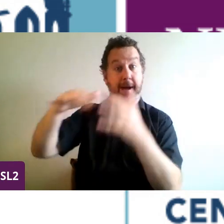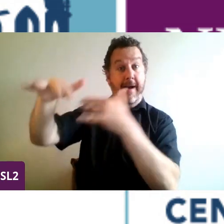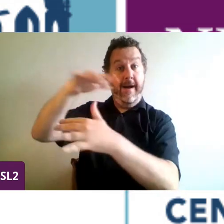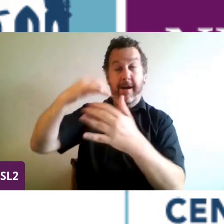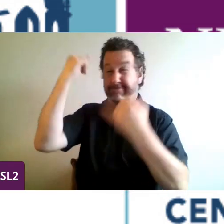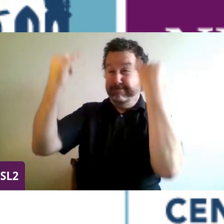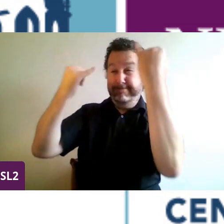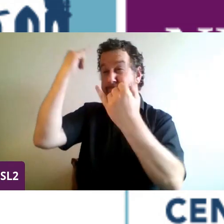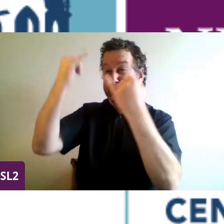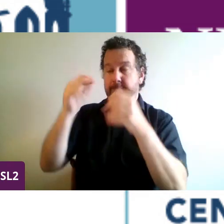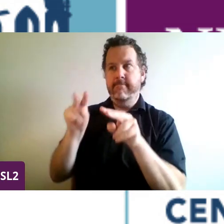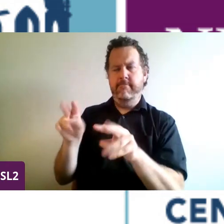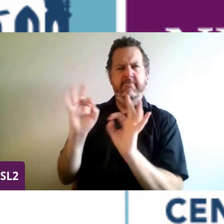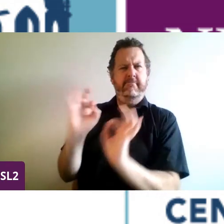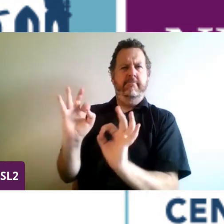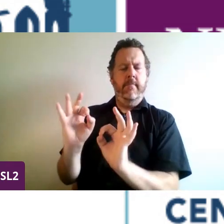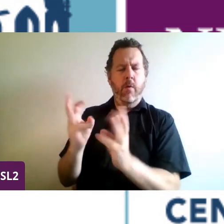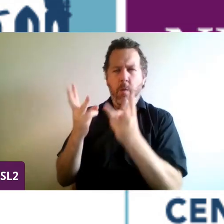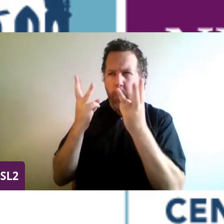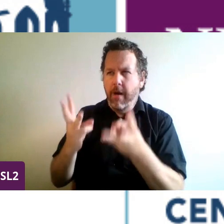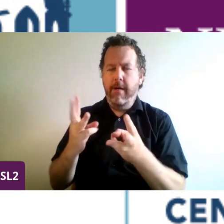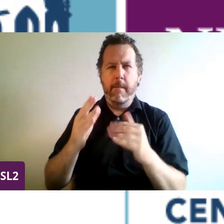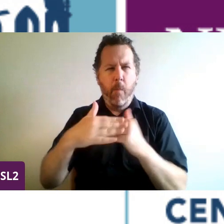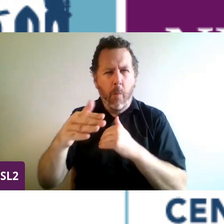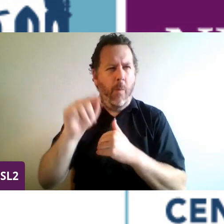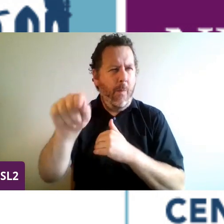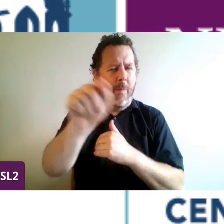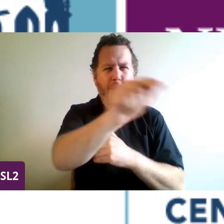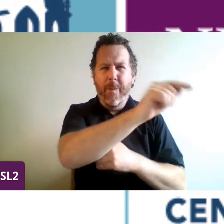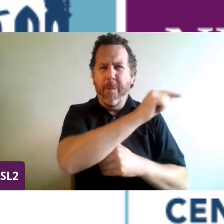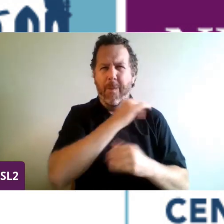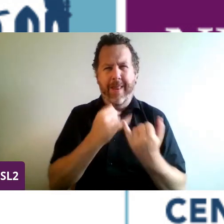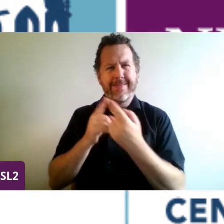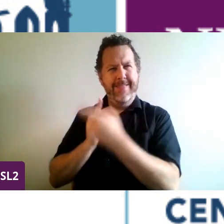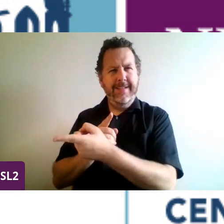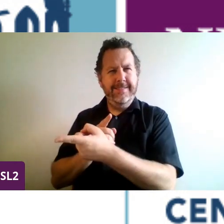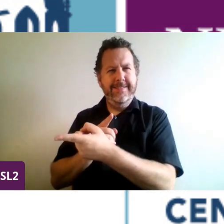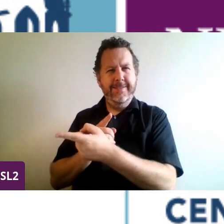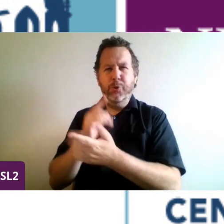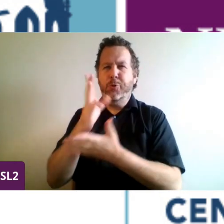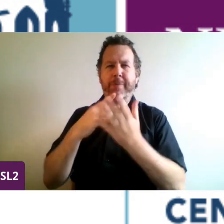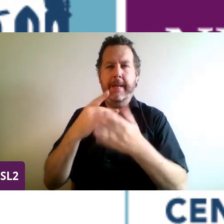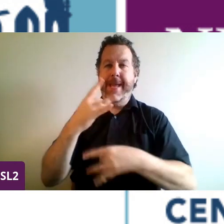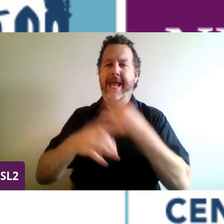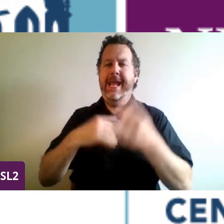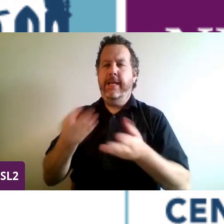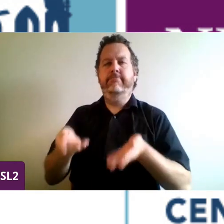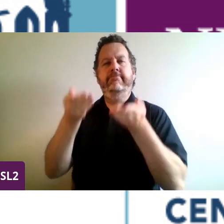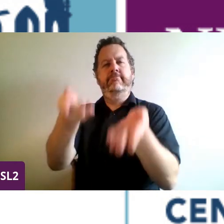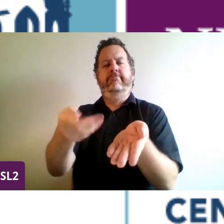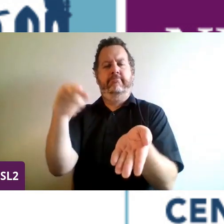more things being born accessible. So a broad rollout